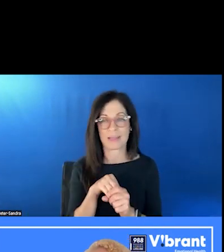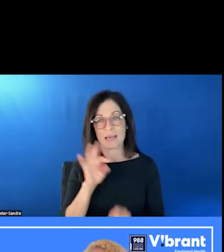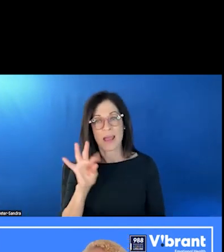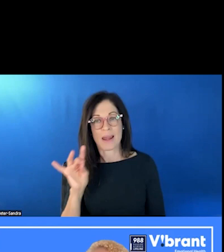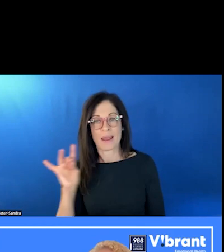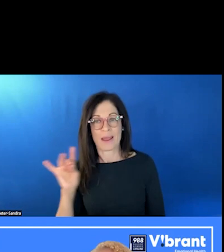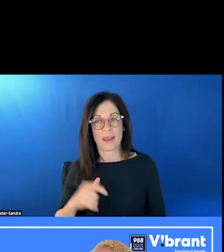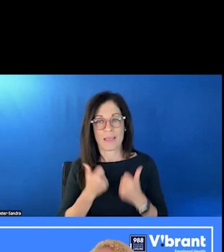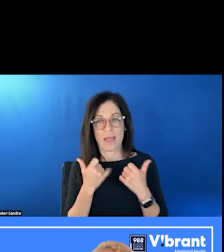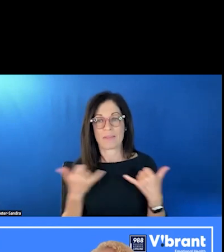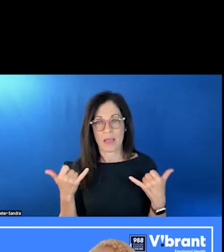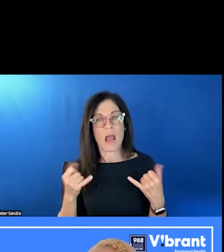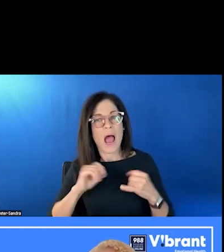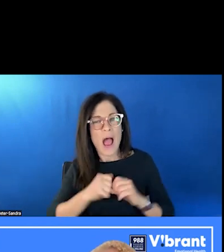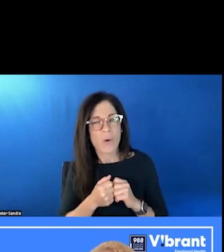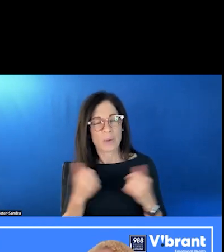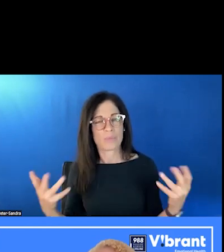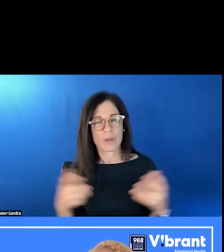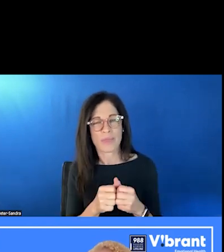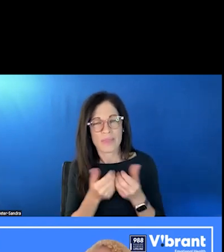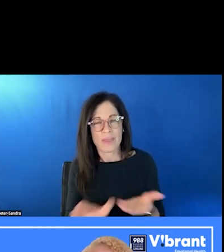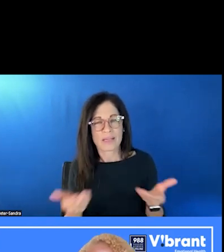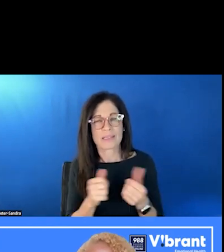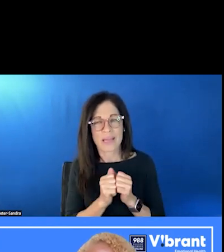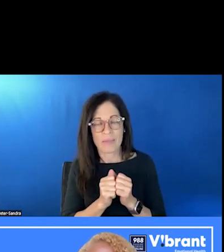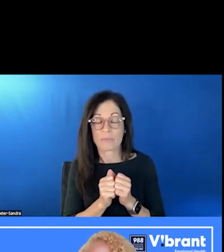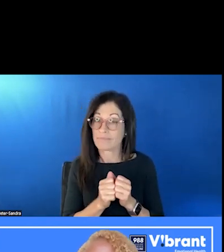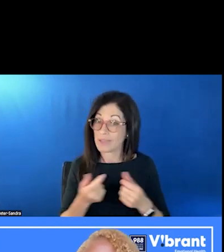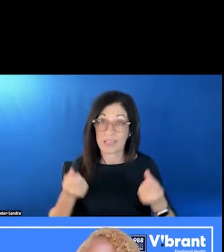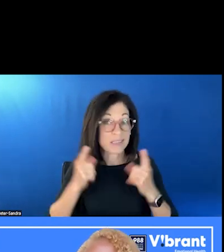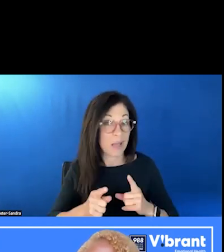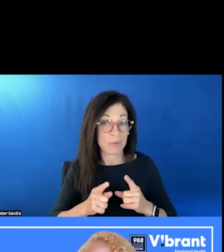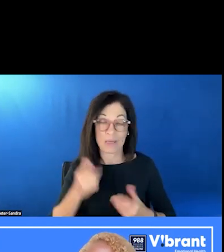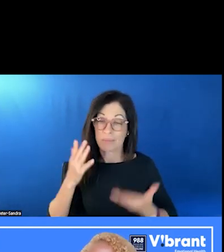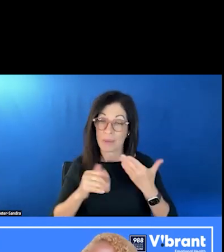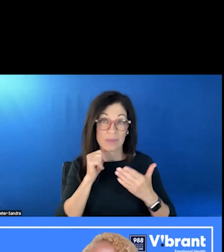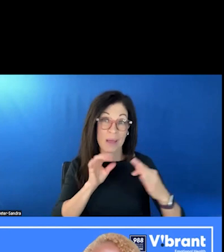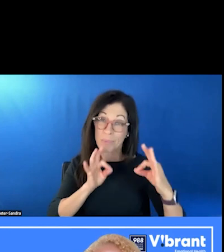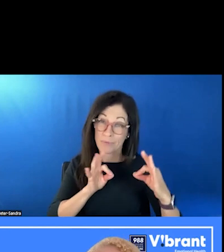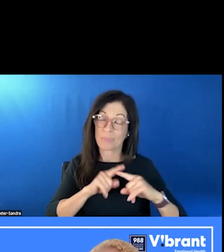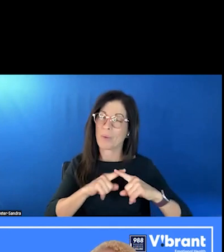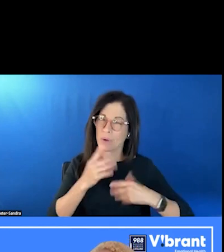AGAIN, HOW ARE WE BRINGING THOSE THINGS TOGETHER? IT IS HAPPENING. IT MIGHT NOT BE PERFECT, BUT WE ARE MOVING IN THE RIGHT DIRECTION.